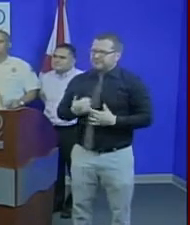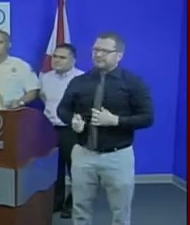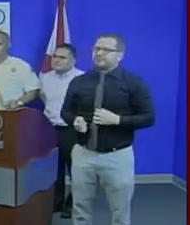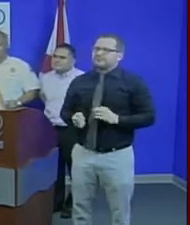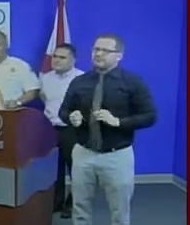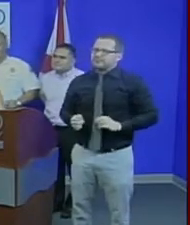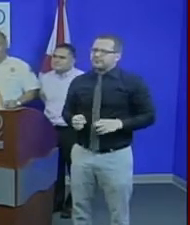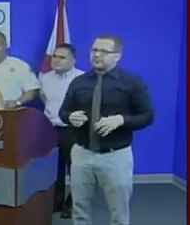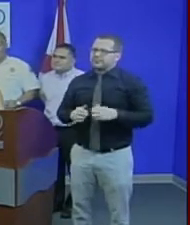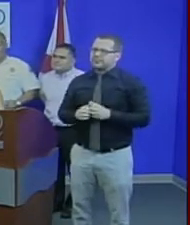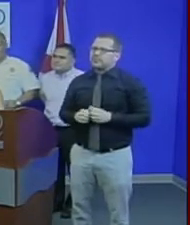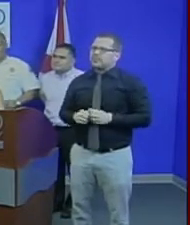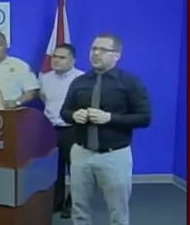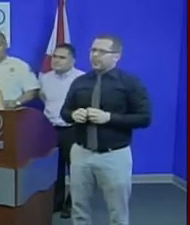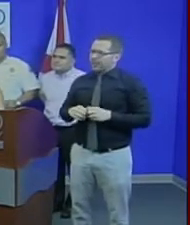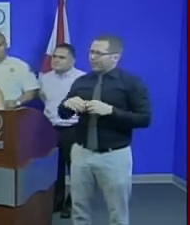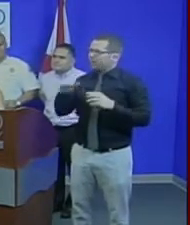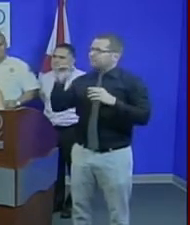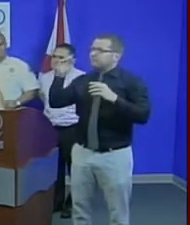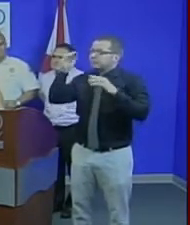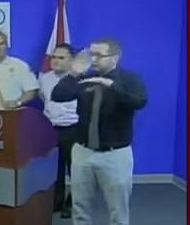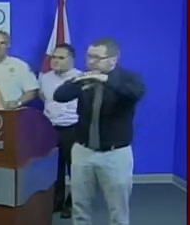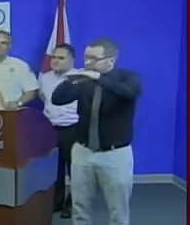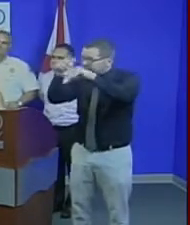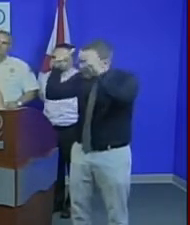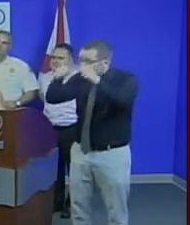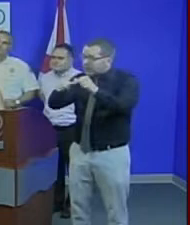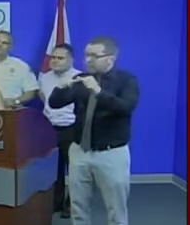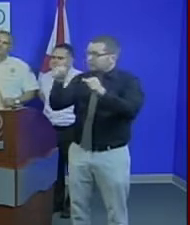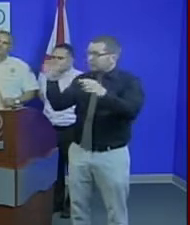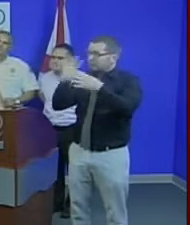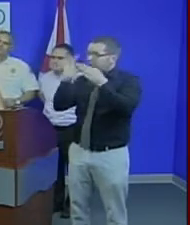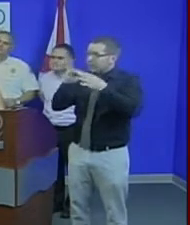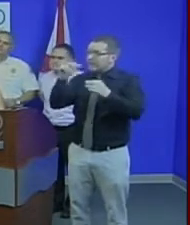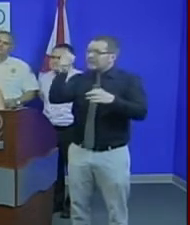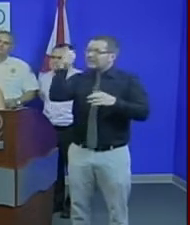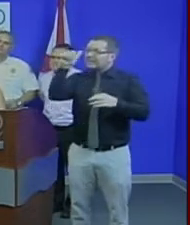OUT. AND I ALSO WANT TO MENTION ANOTHER ISSUE THAT IS AN IMPORTANT ISSUE.